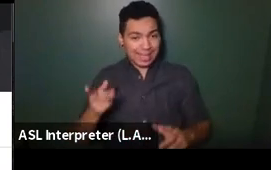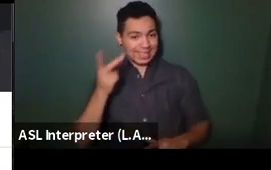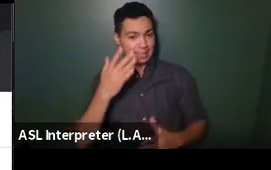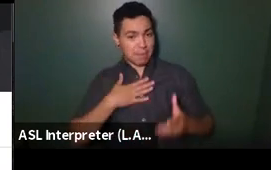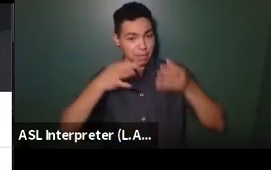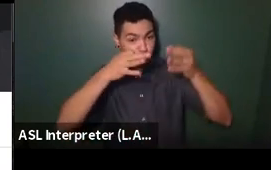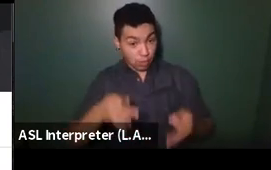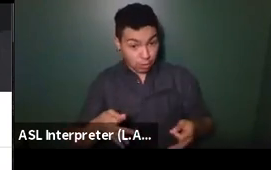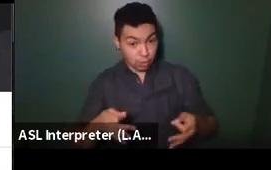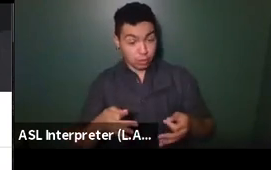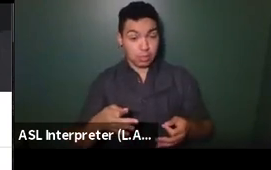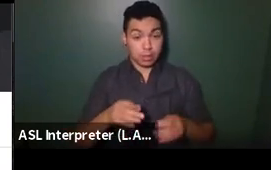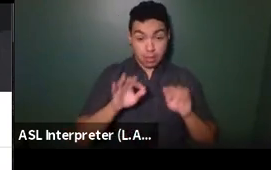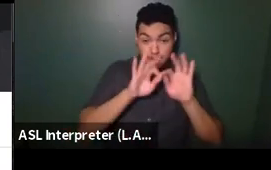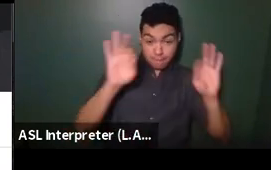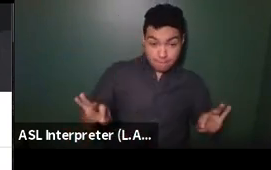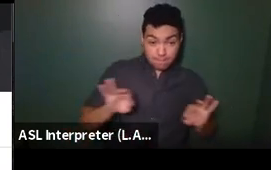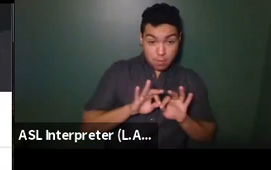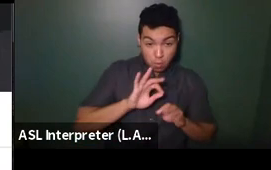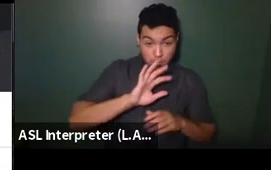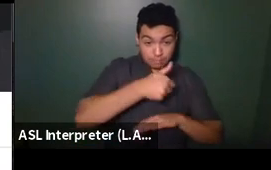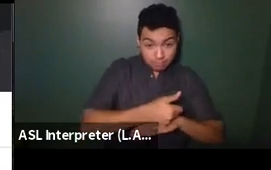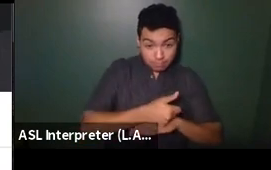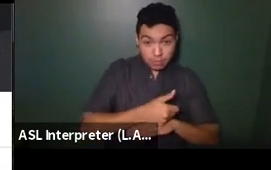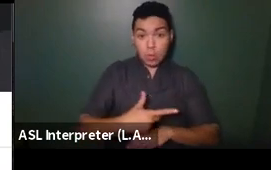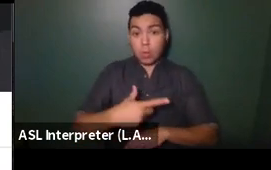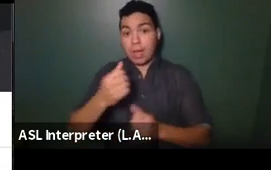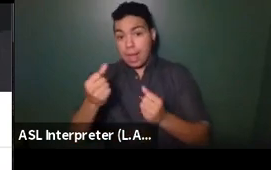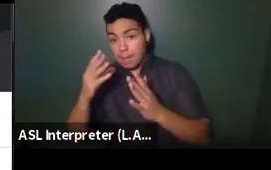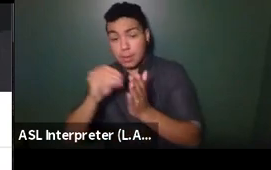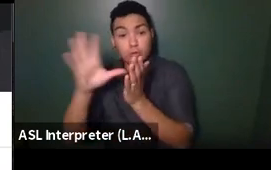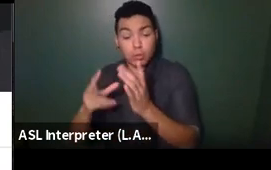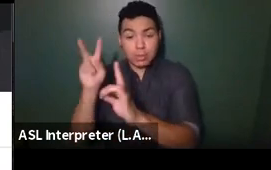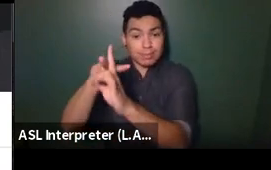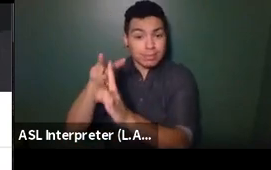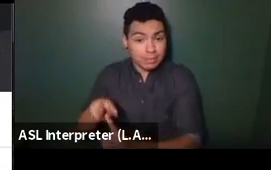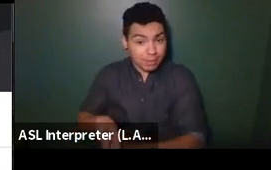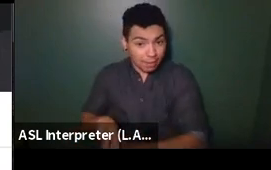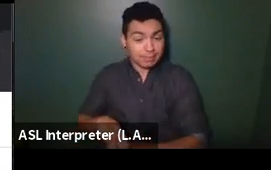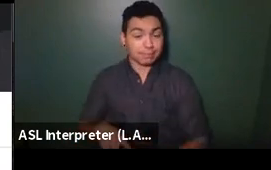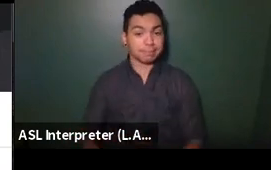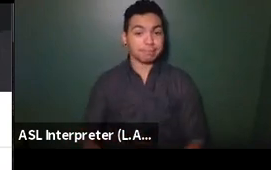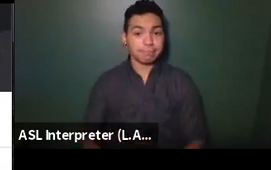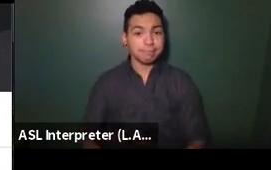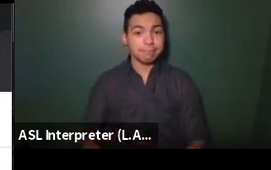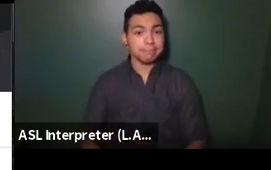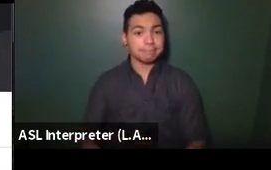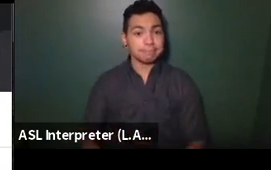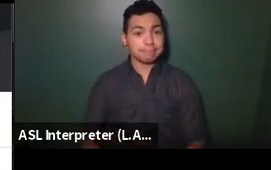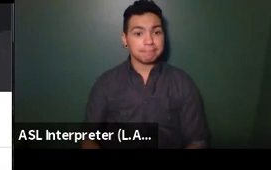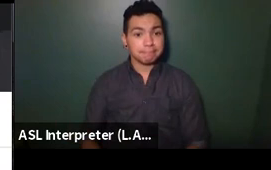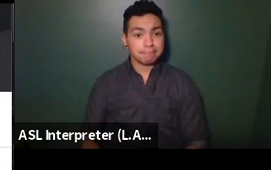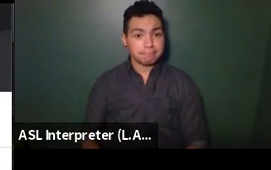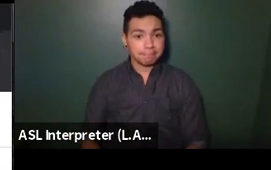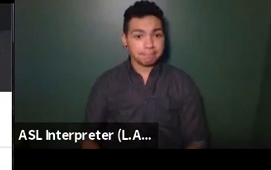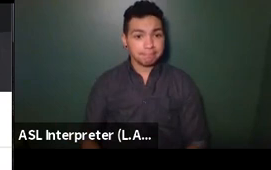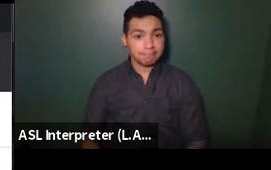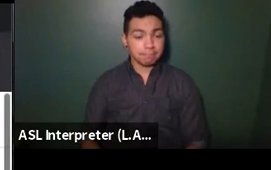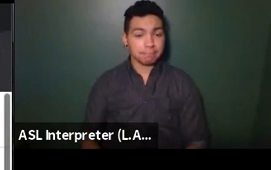Katherine Livick - ESD 112: the form, and whoever signed it to or how many students it was assigned to. Now, when we do this